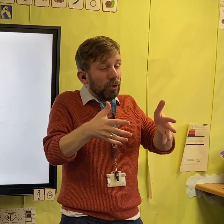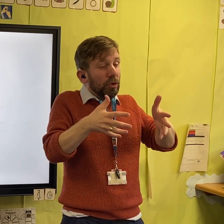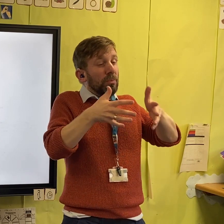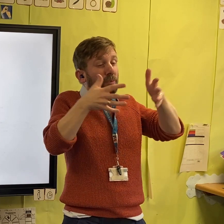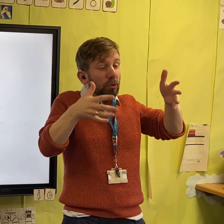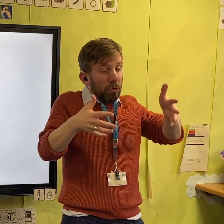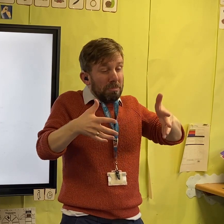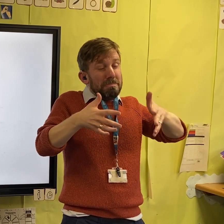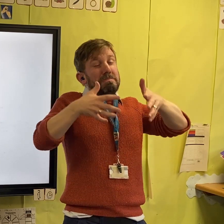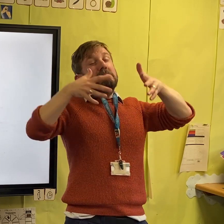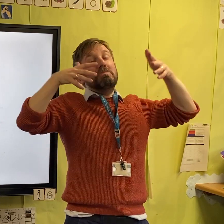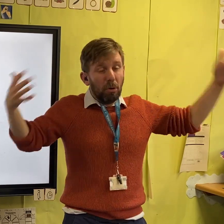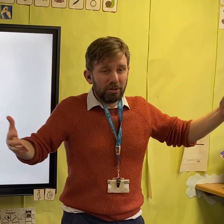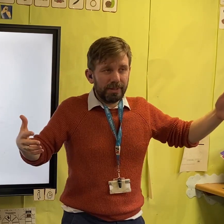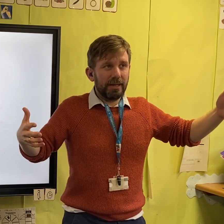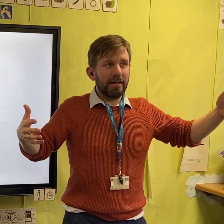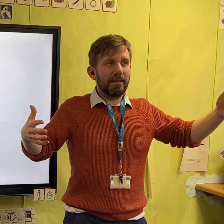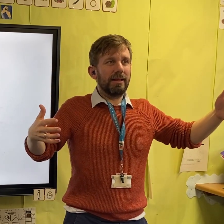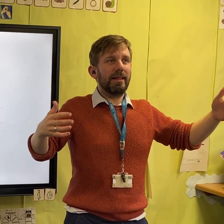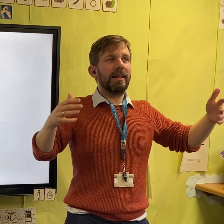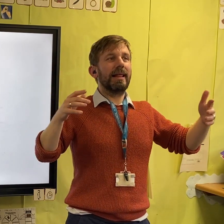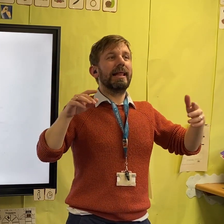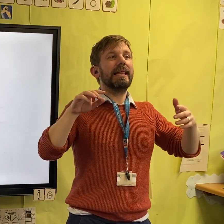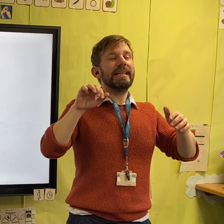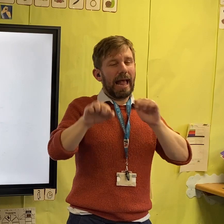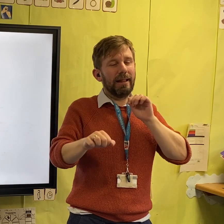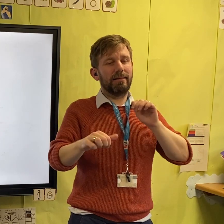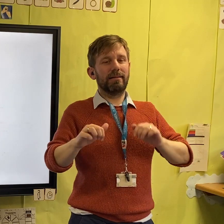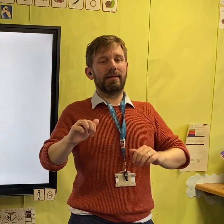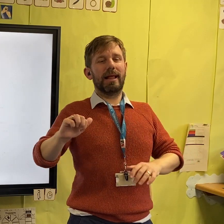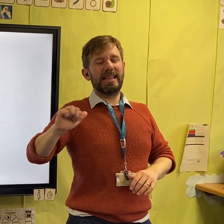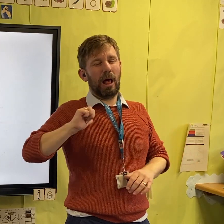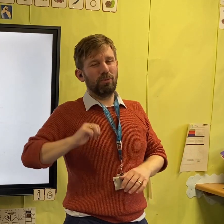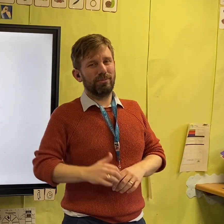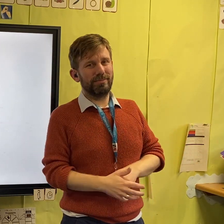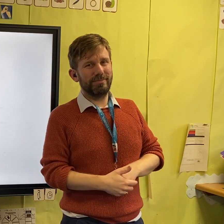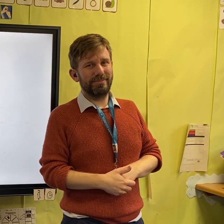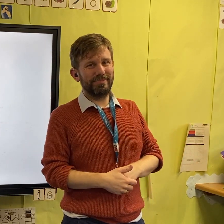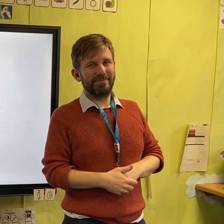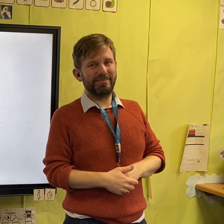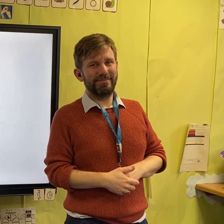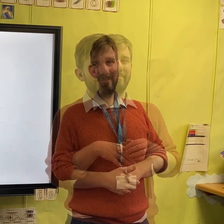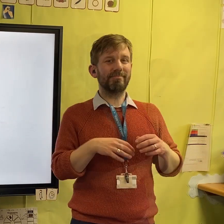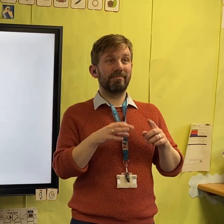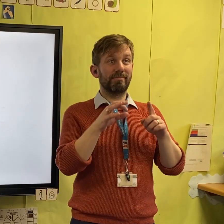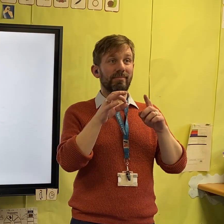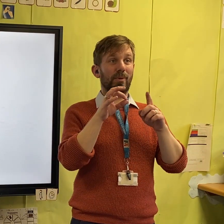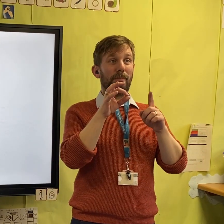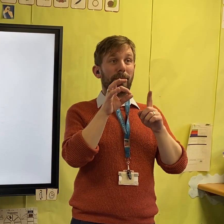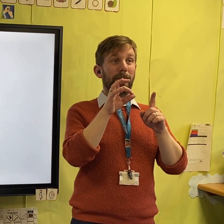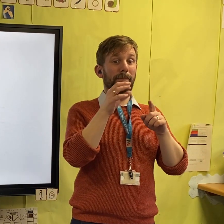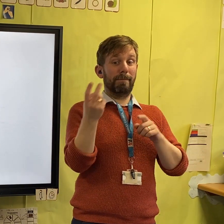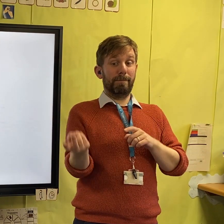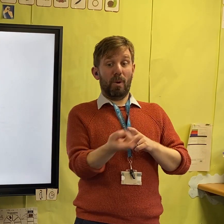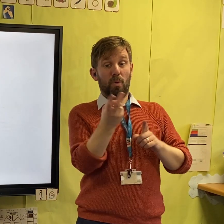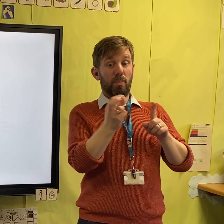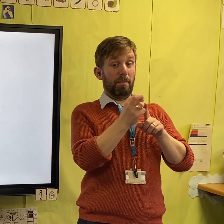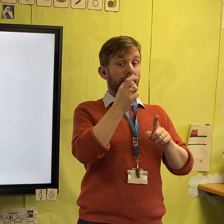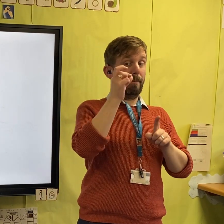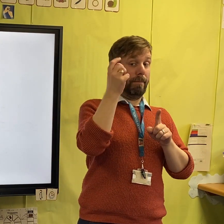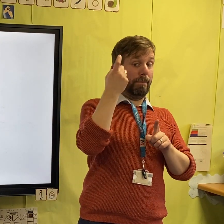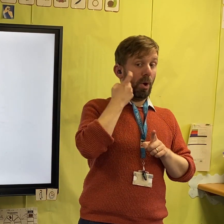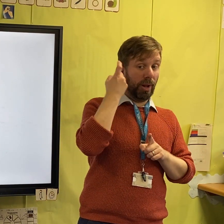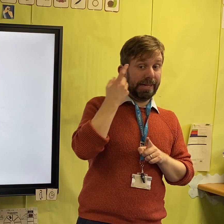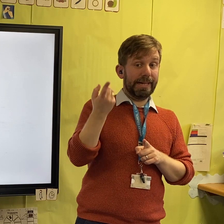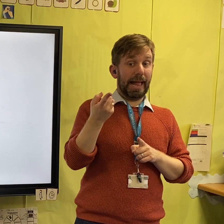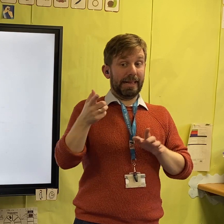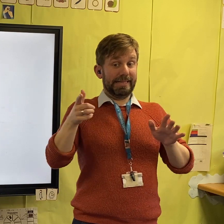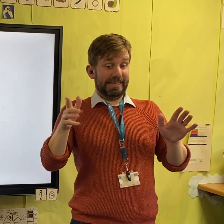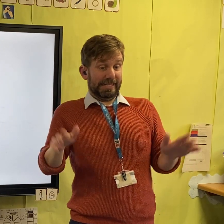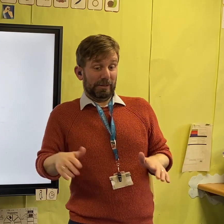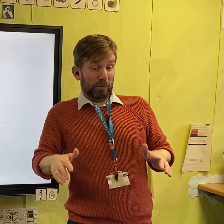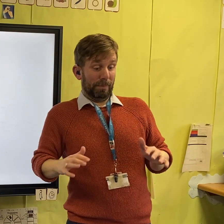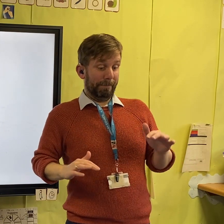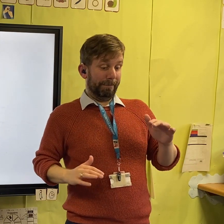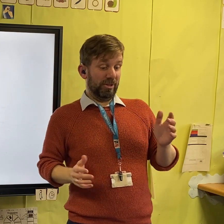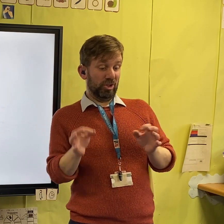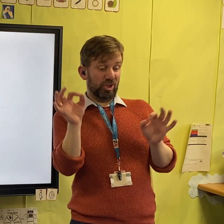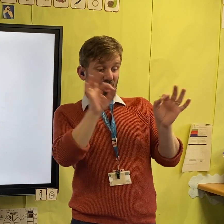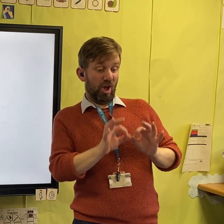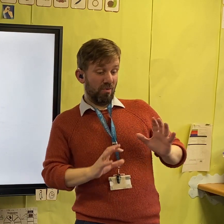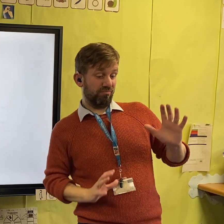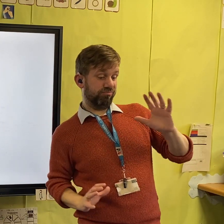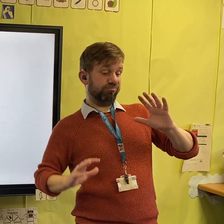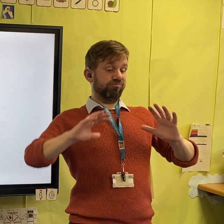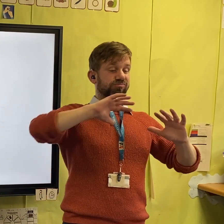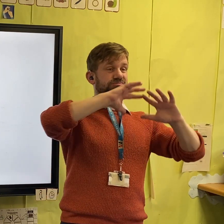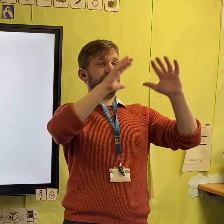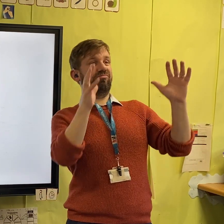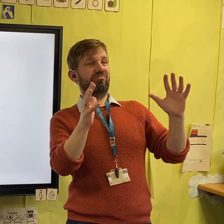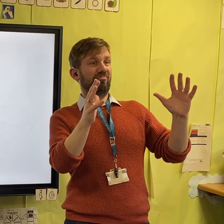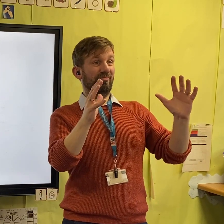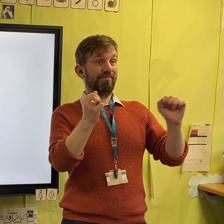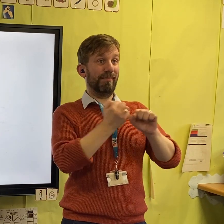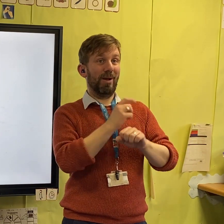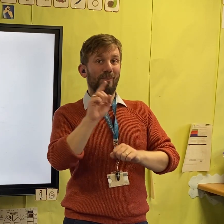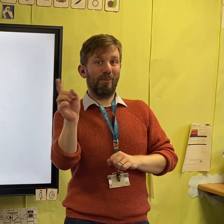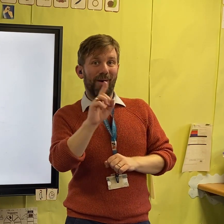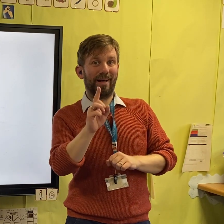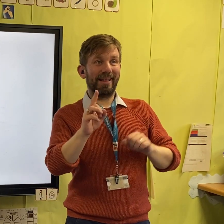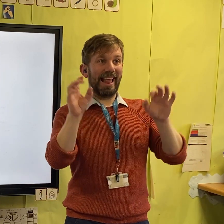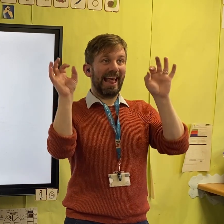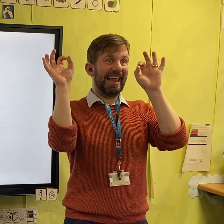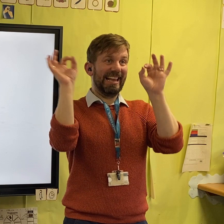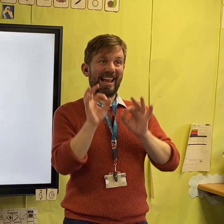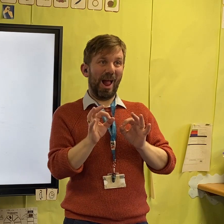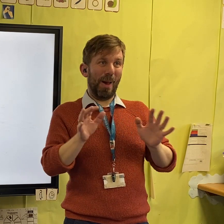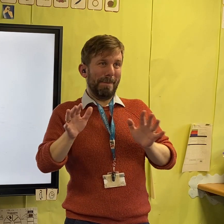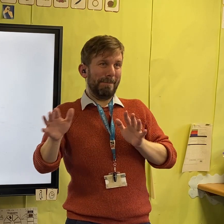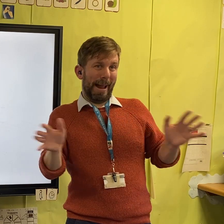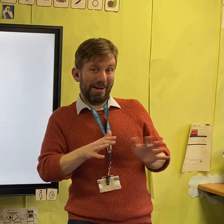a million's much much much bigger than a thousand! Pipkin and the seal Cub built a snow penguin and